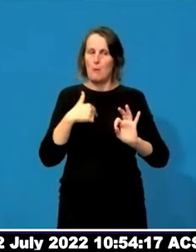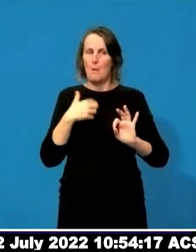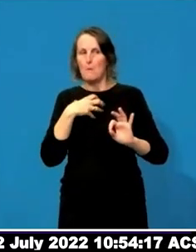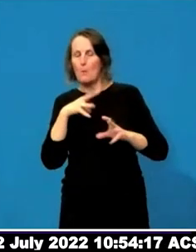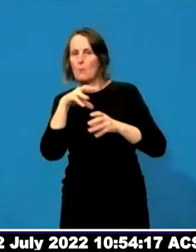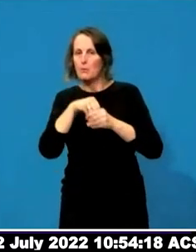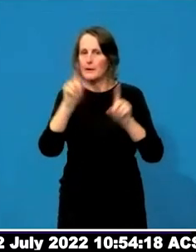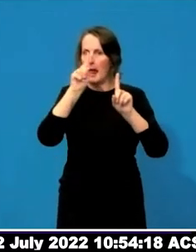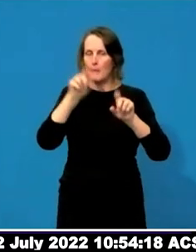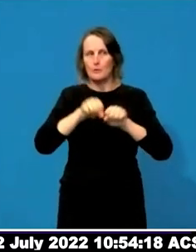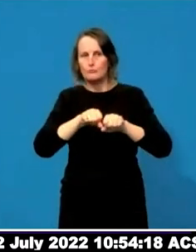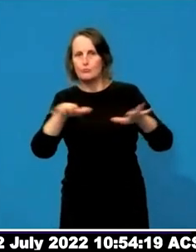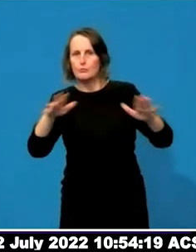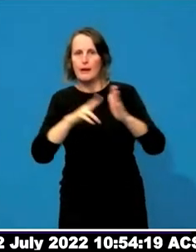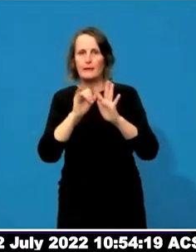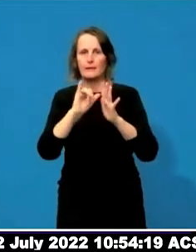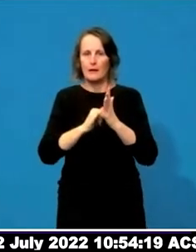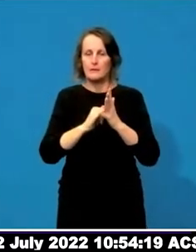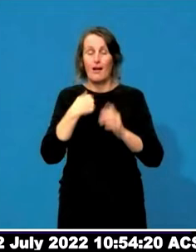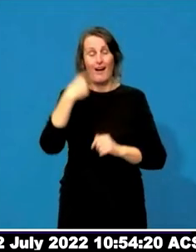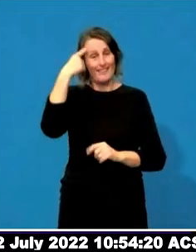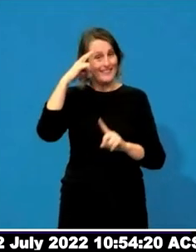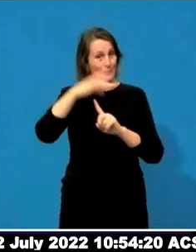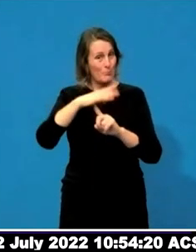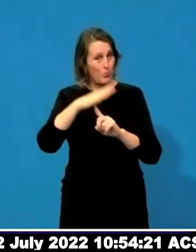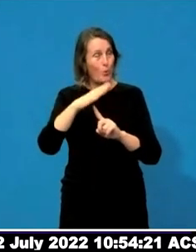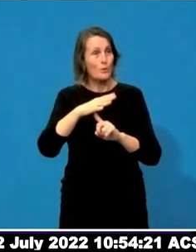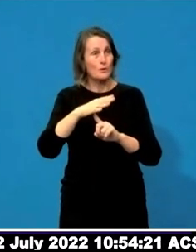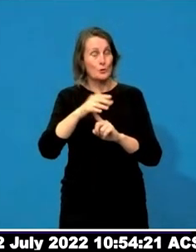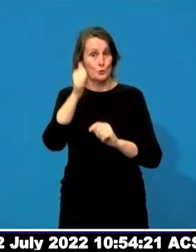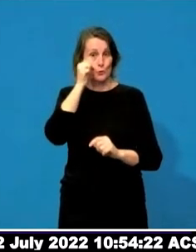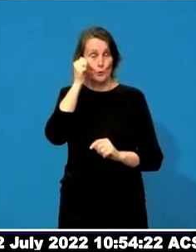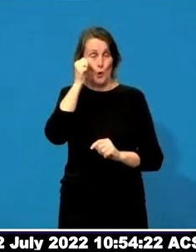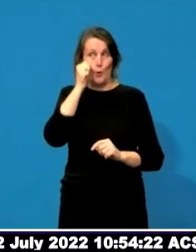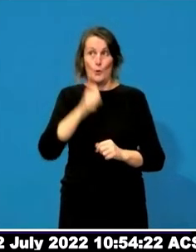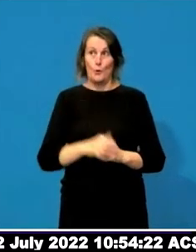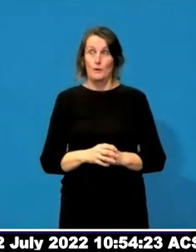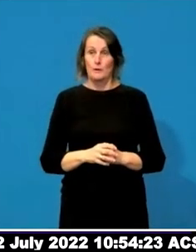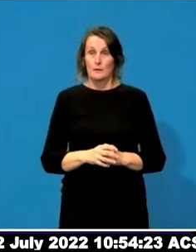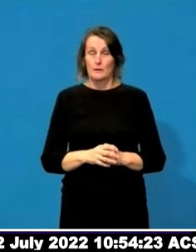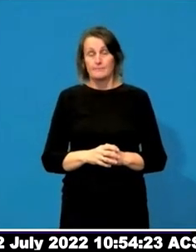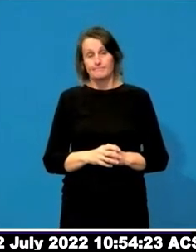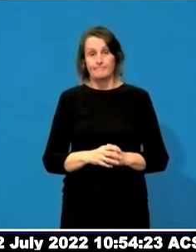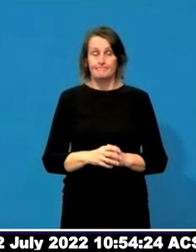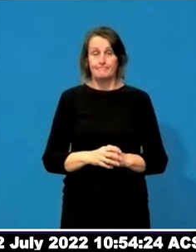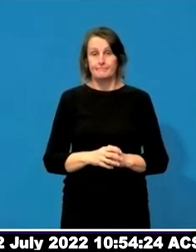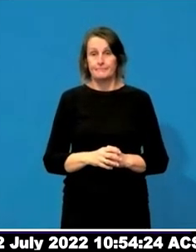I think that it's important to acknowledge that we have seen many positive changes